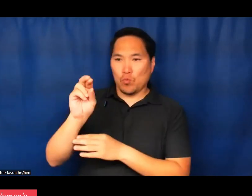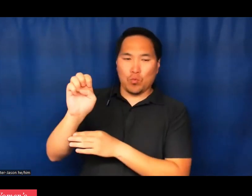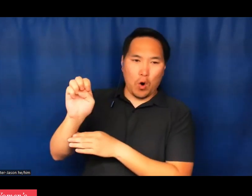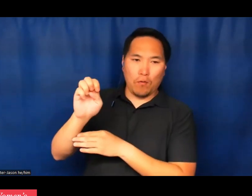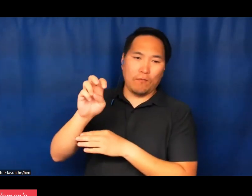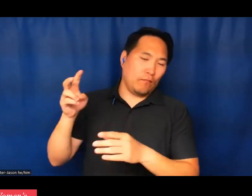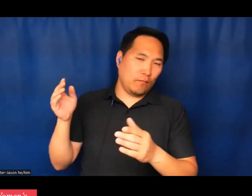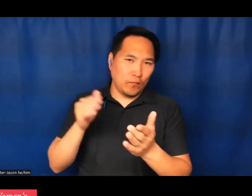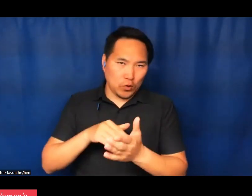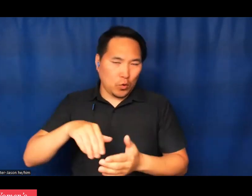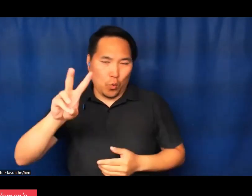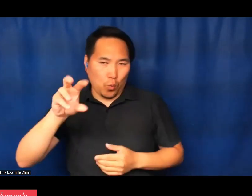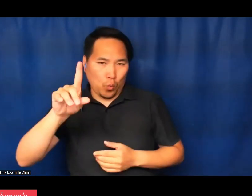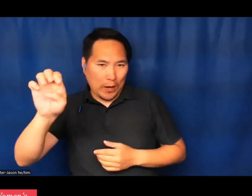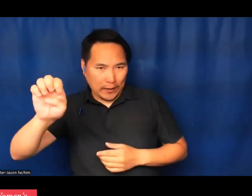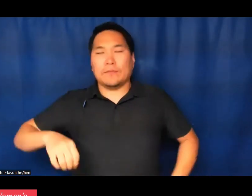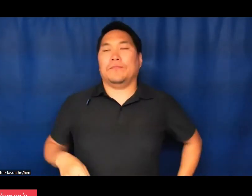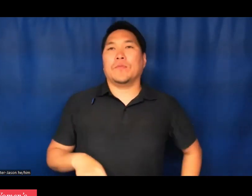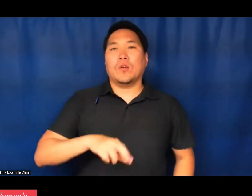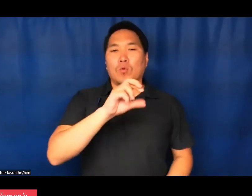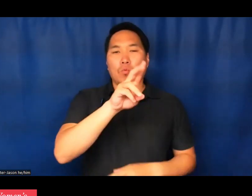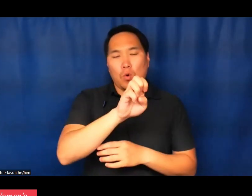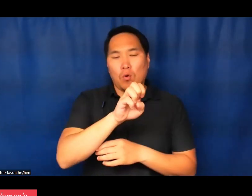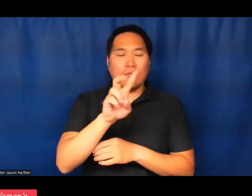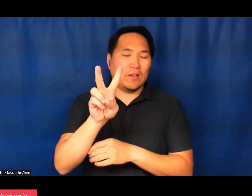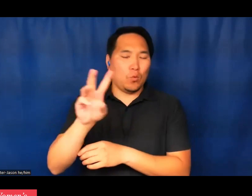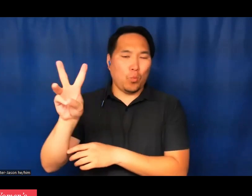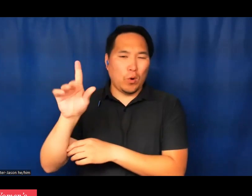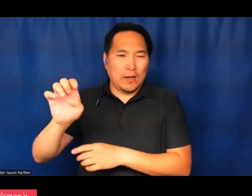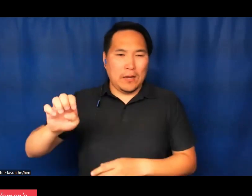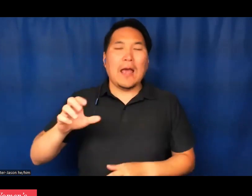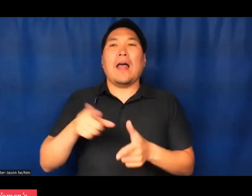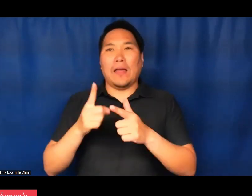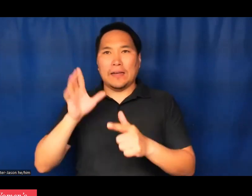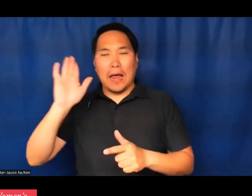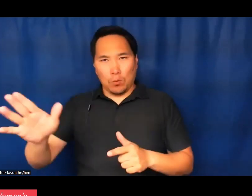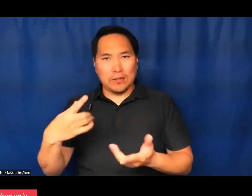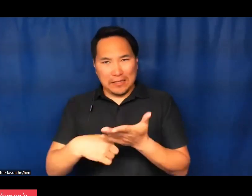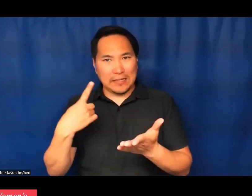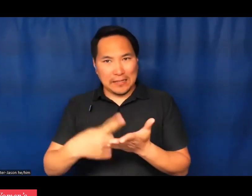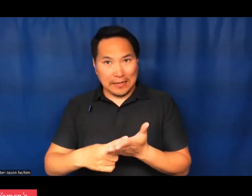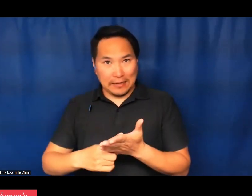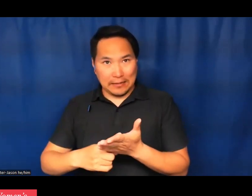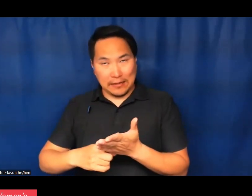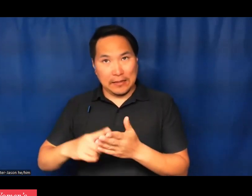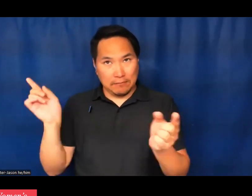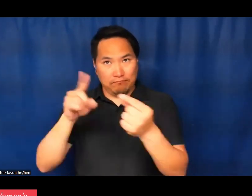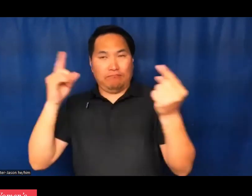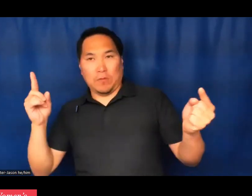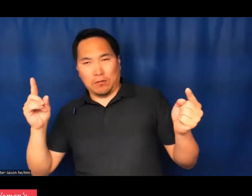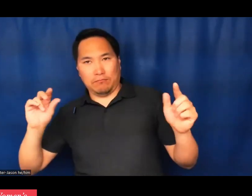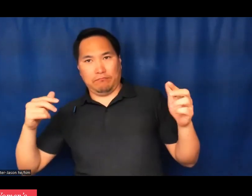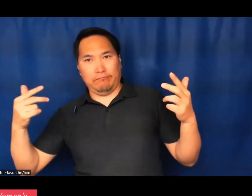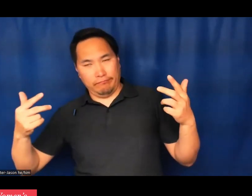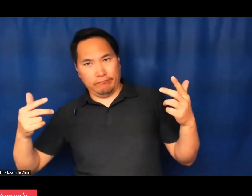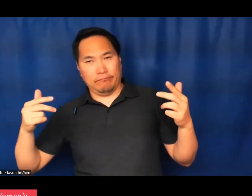I'm going to give a talk about the dissent and I want to probably focus on little bit